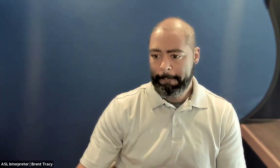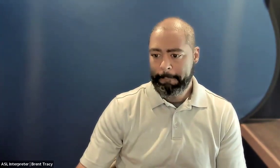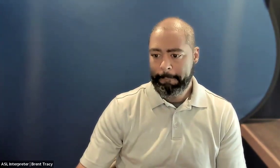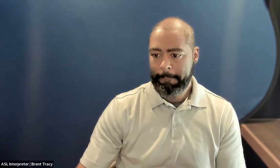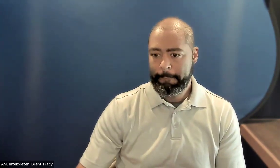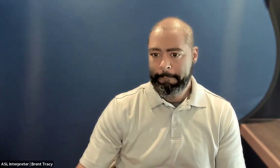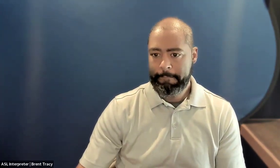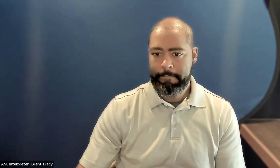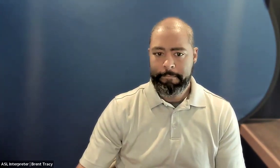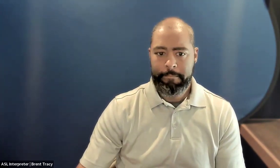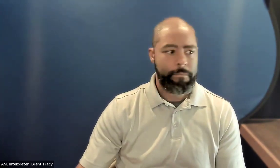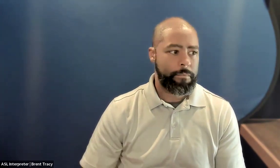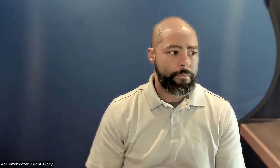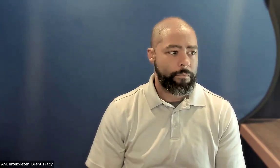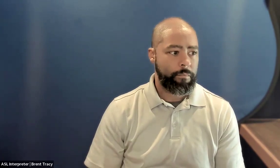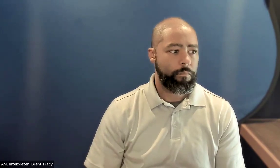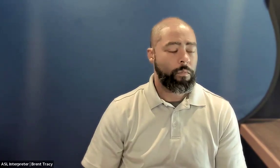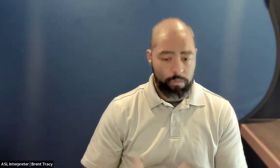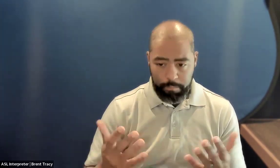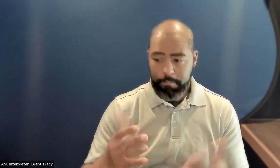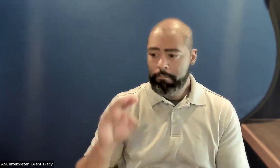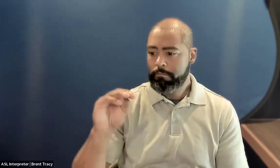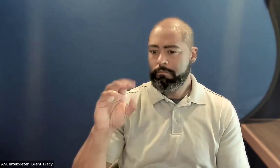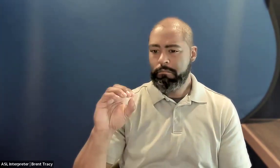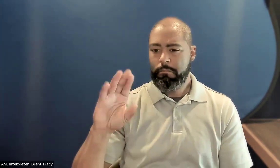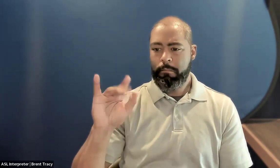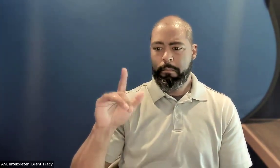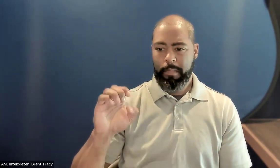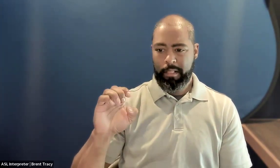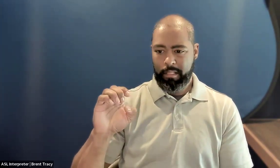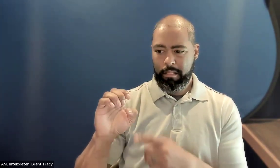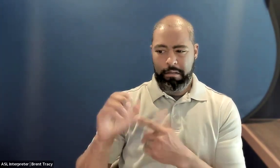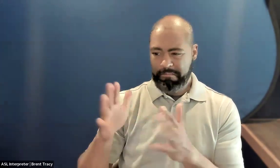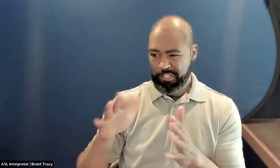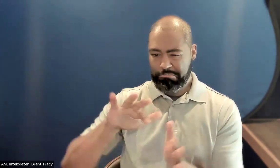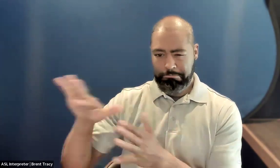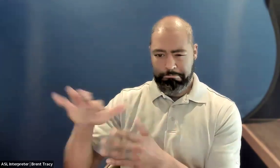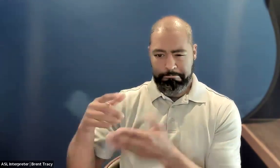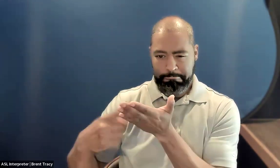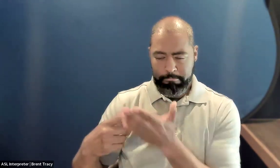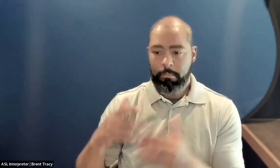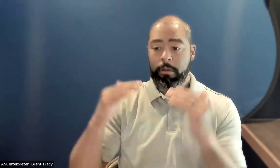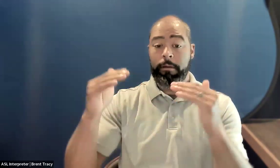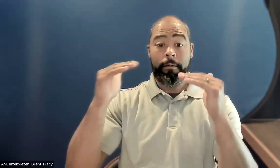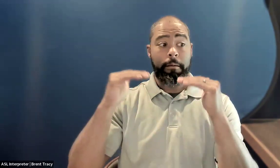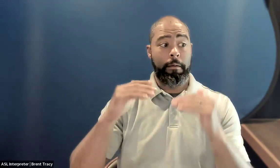OK, so that's the piece on mobile sources. The last component is what the so-called social cost of carbon